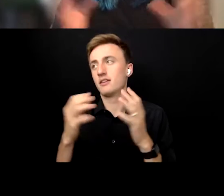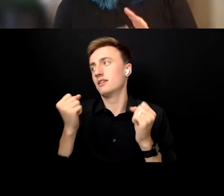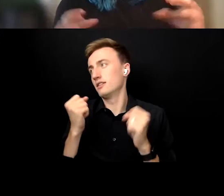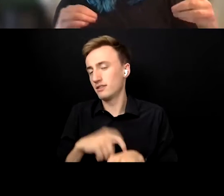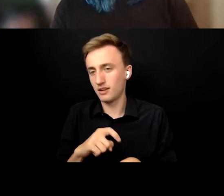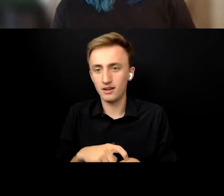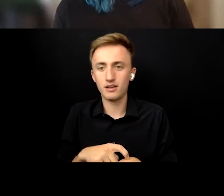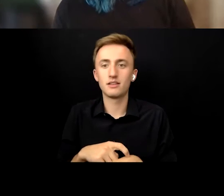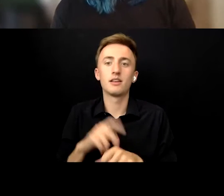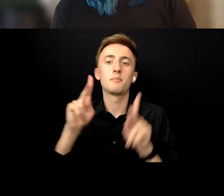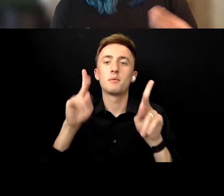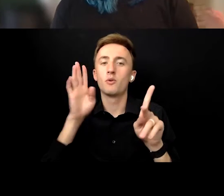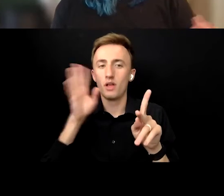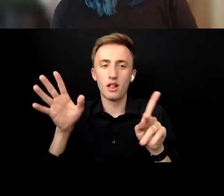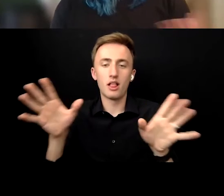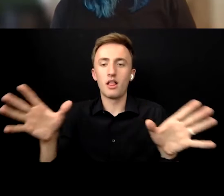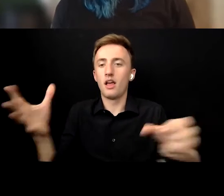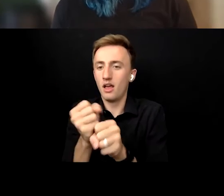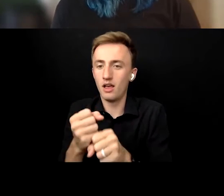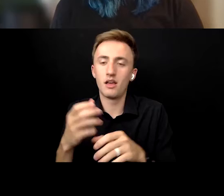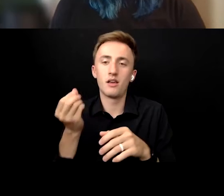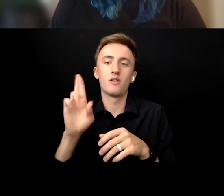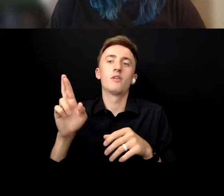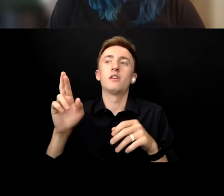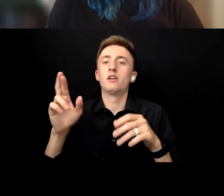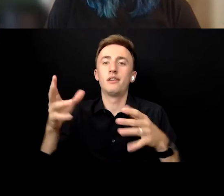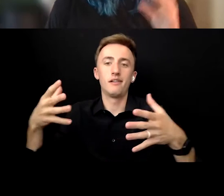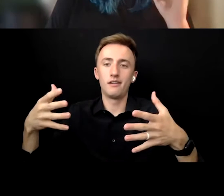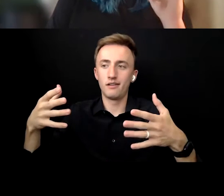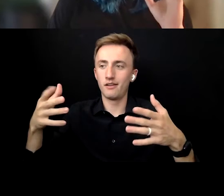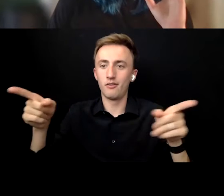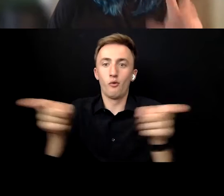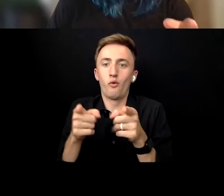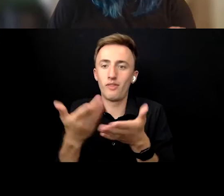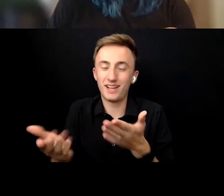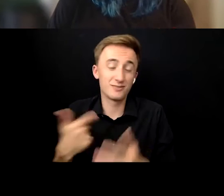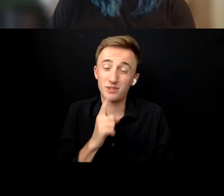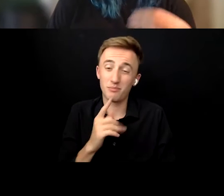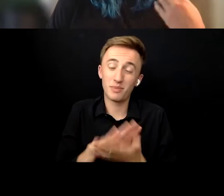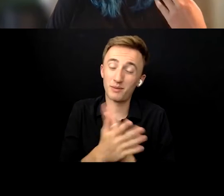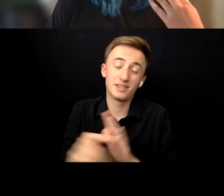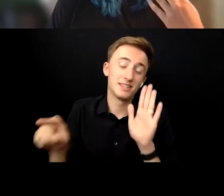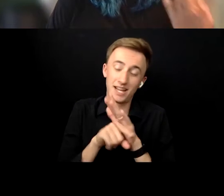together or hyphenate everything, and that becomes a really negative user experience. Aria-label is a